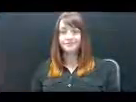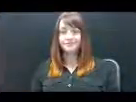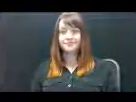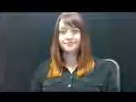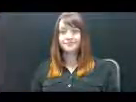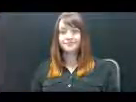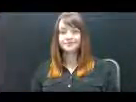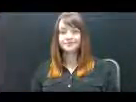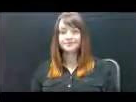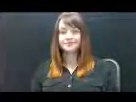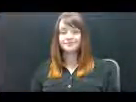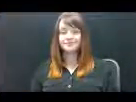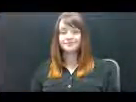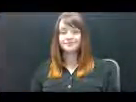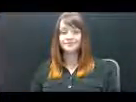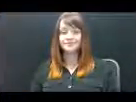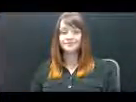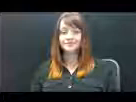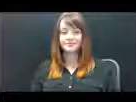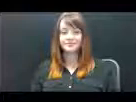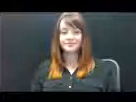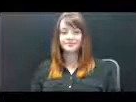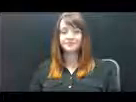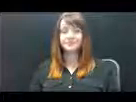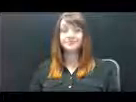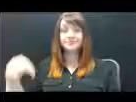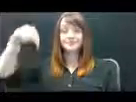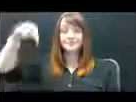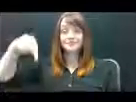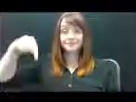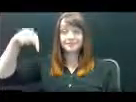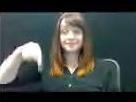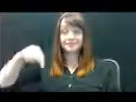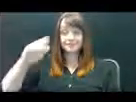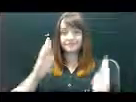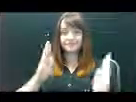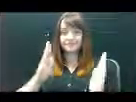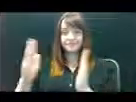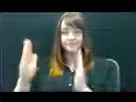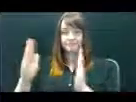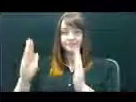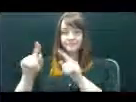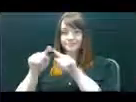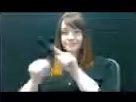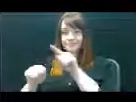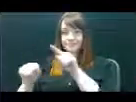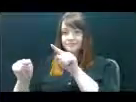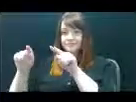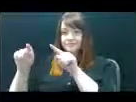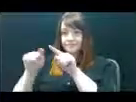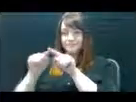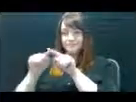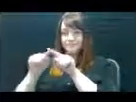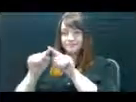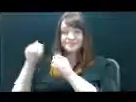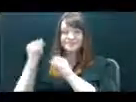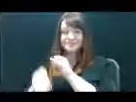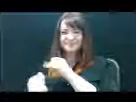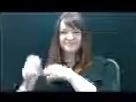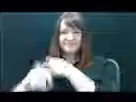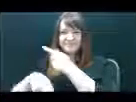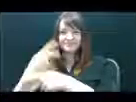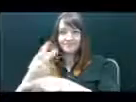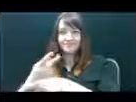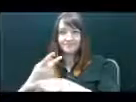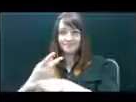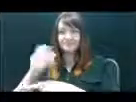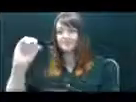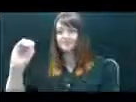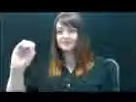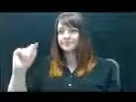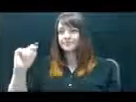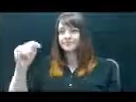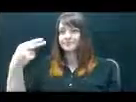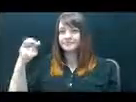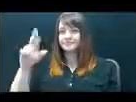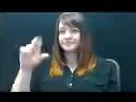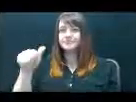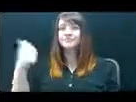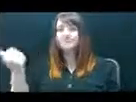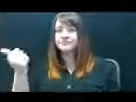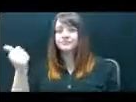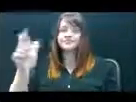Press the down arrow to move to the last CEU type. This is for other types of CEUs. The